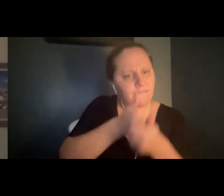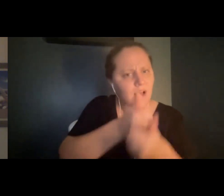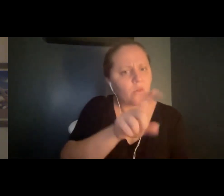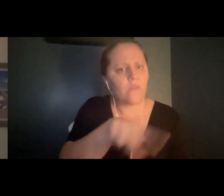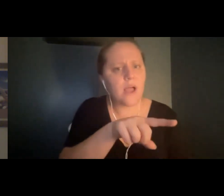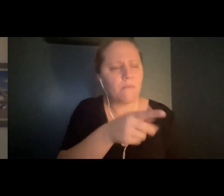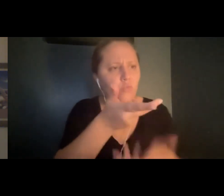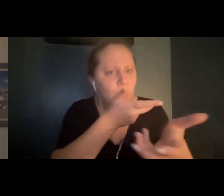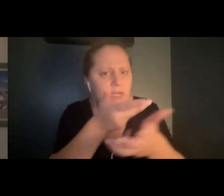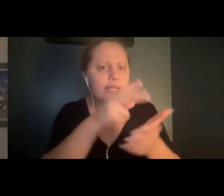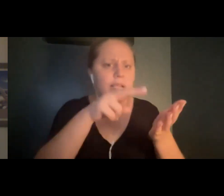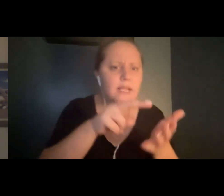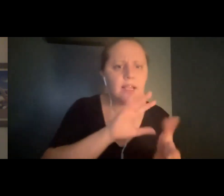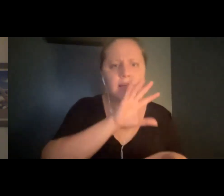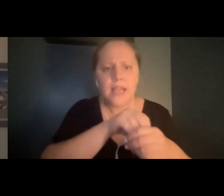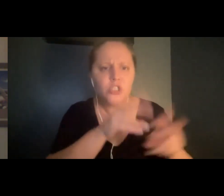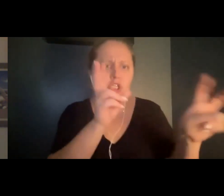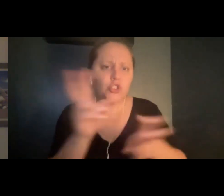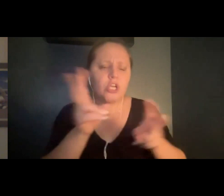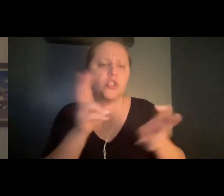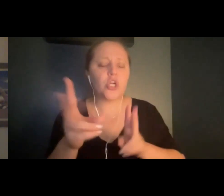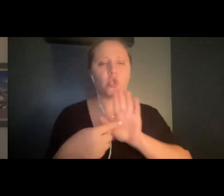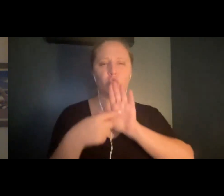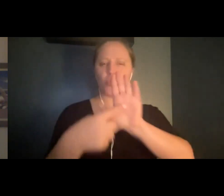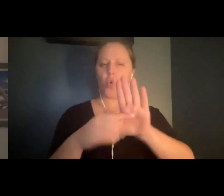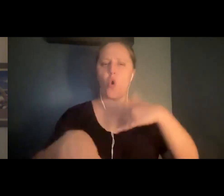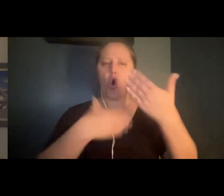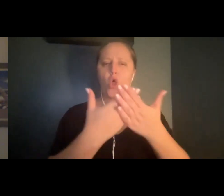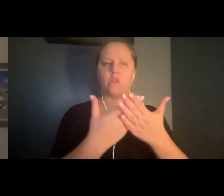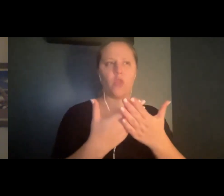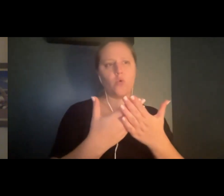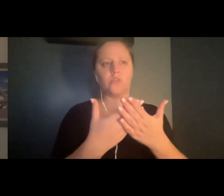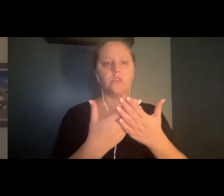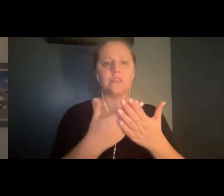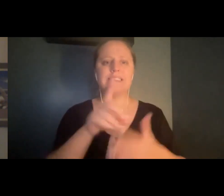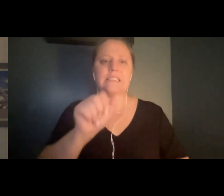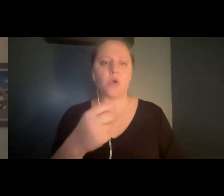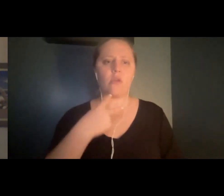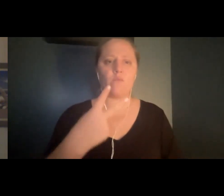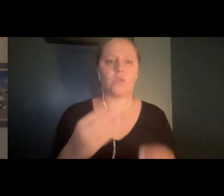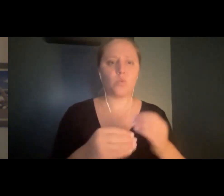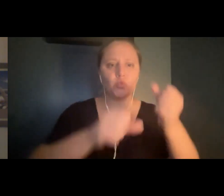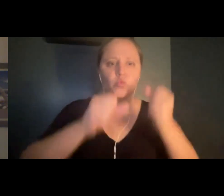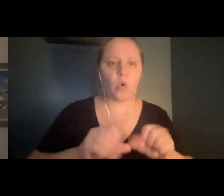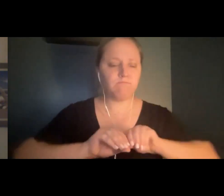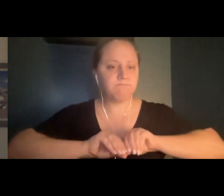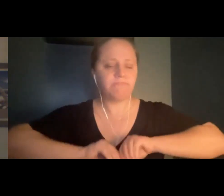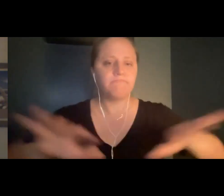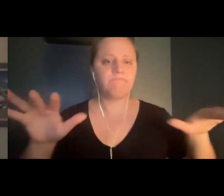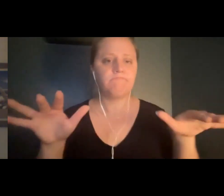sharing their posts. So, the more that you can amplify people's voices with disabilities or the content creators around those that are advocates, again